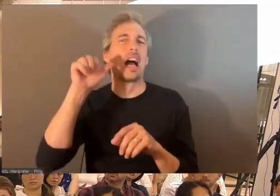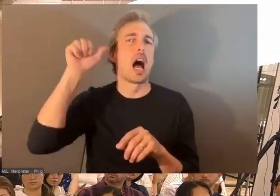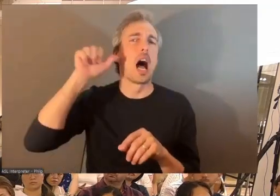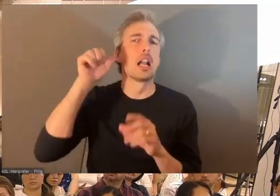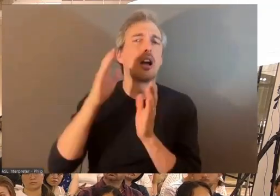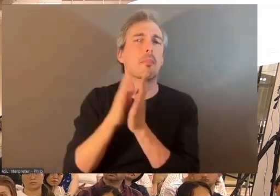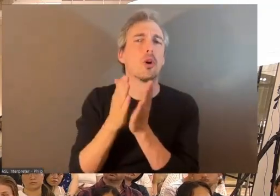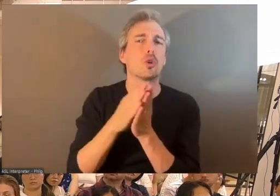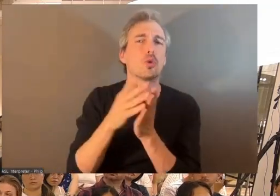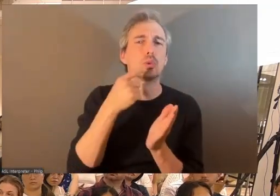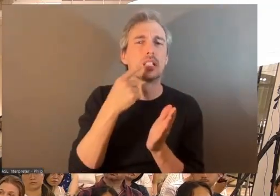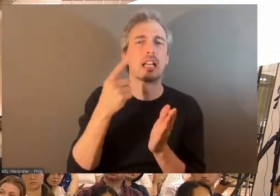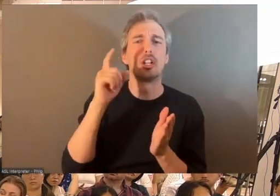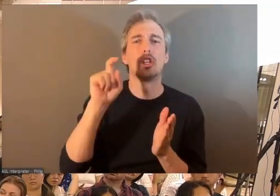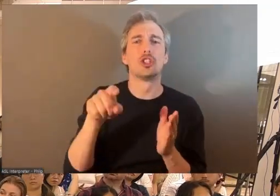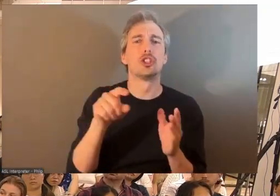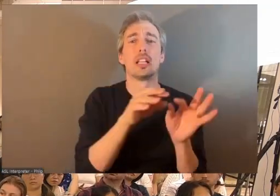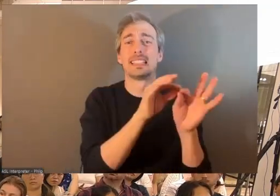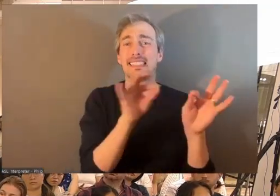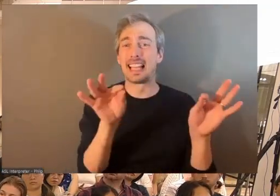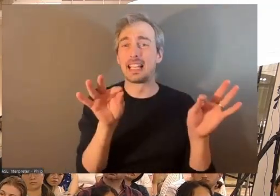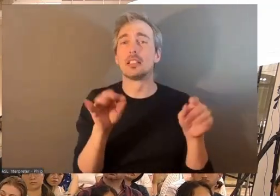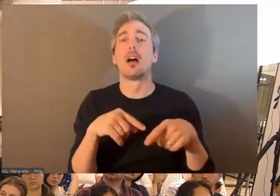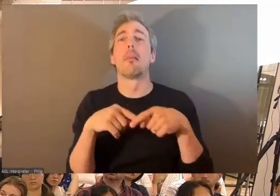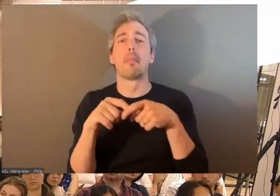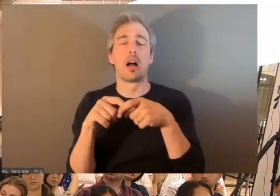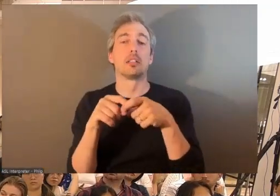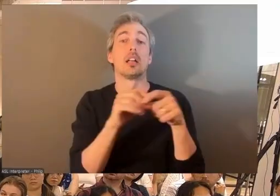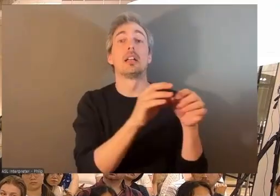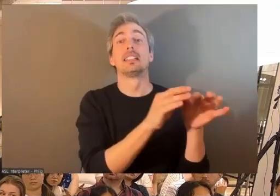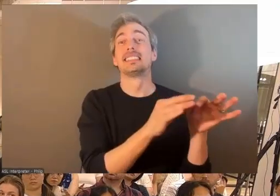I don't know of any examples of that in practice. So it would be great to see that.